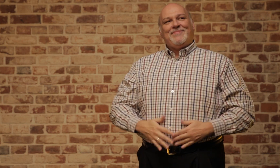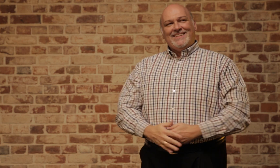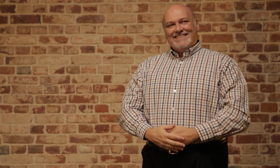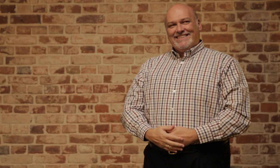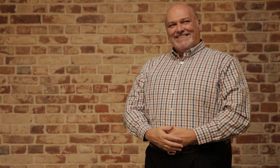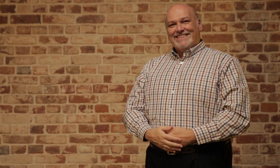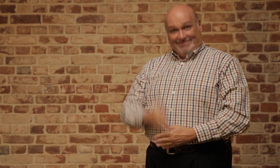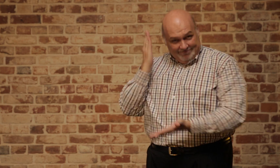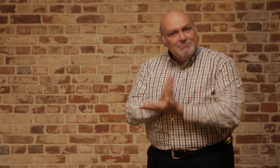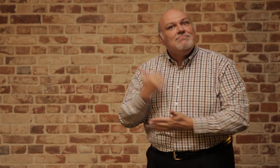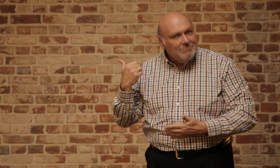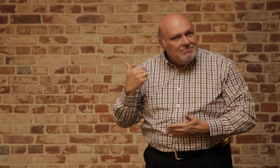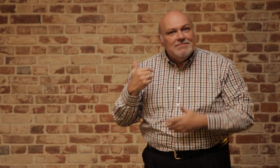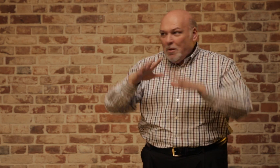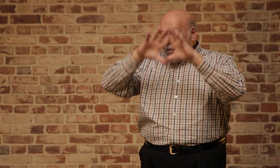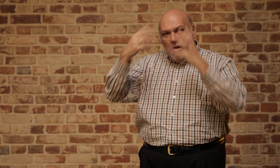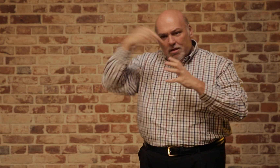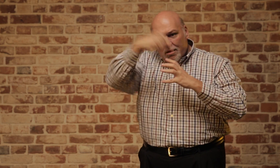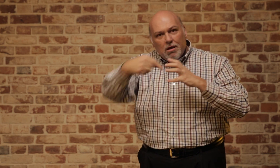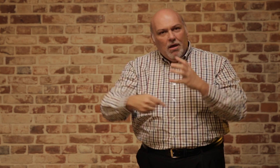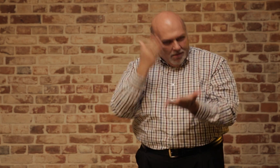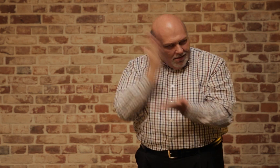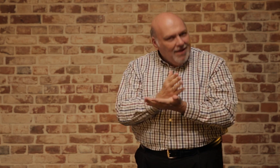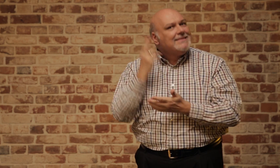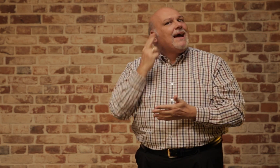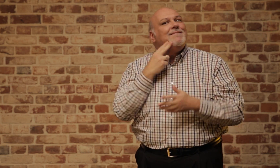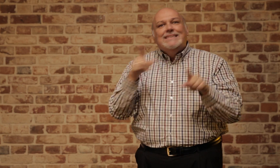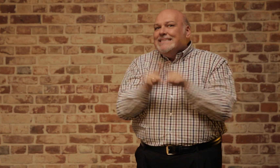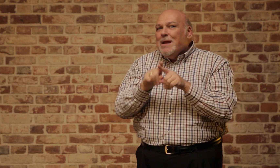I pretend to be okay. So they're right. People all around the world have this problem.